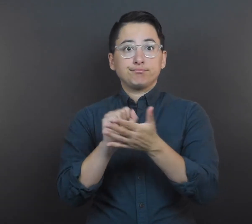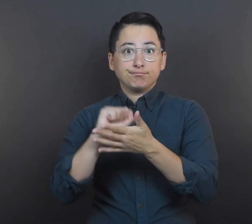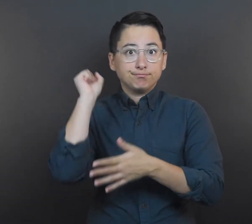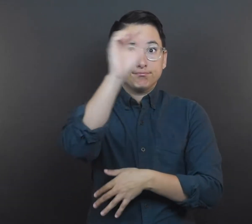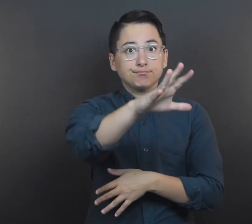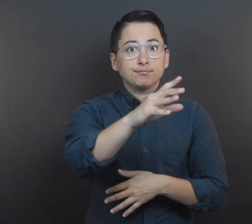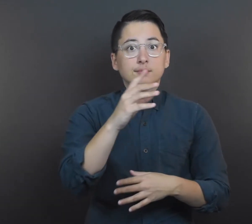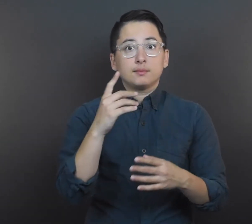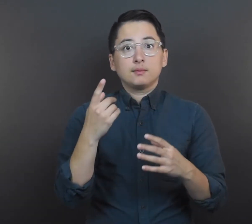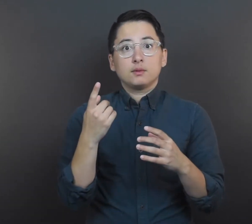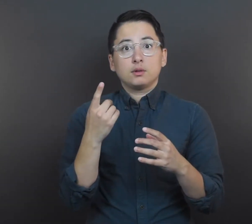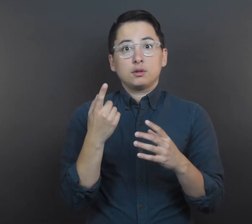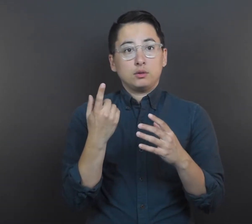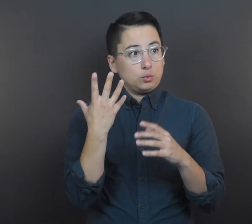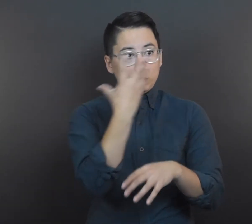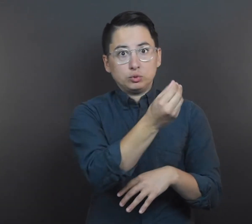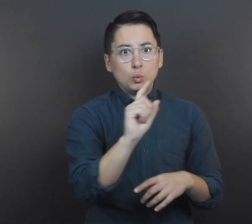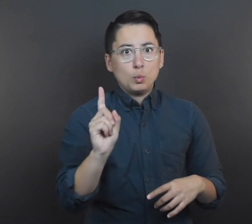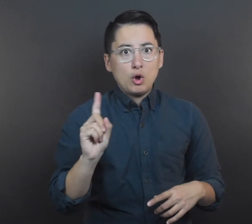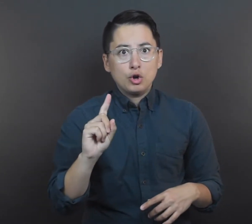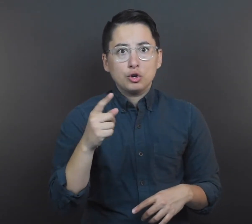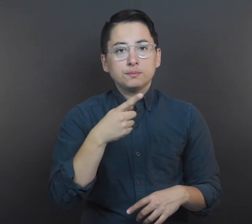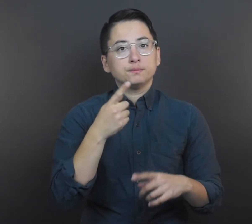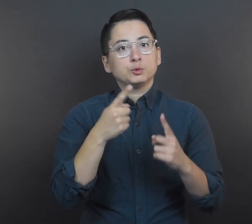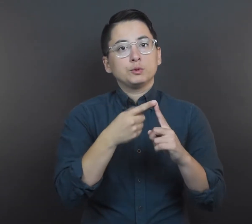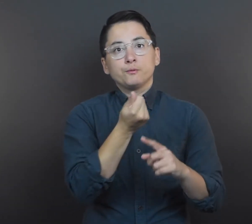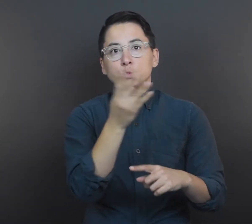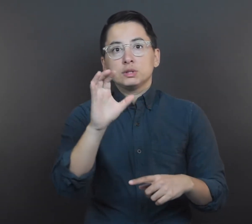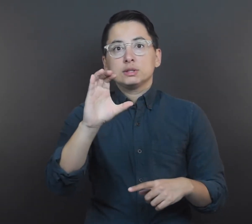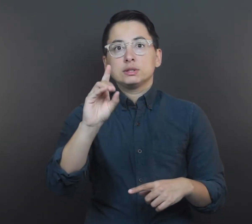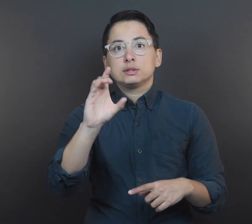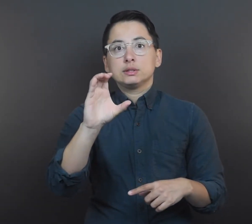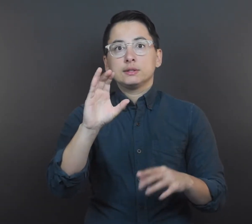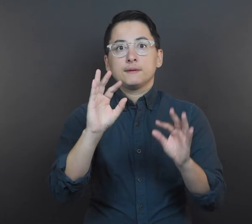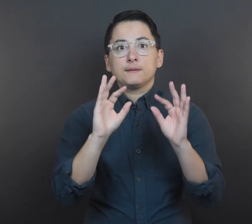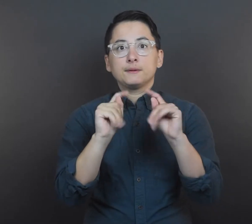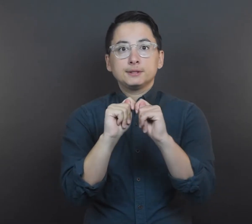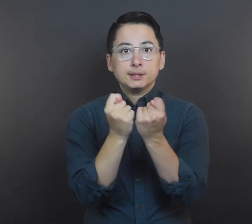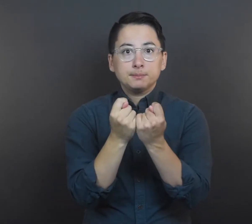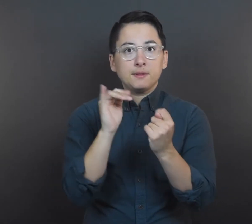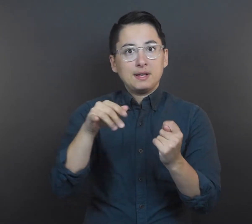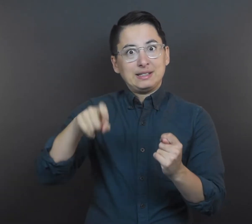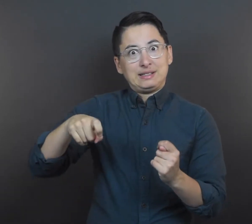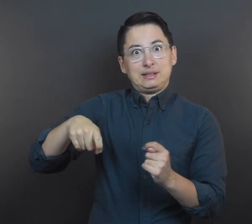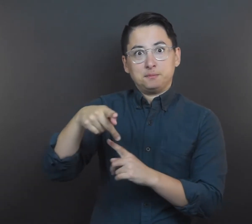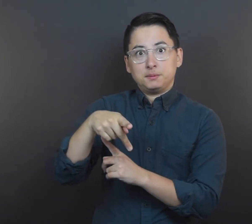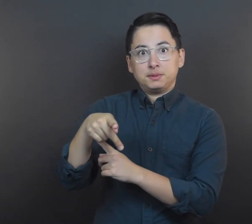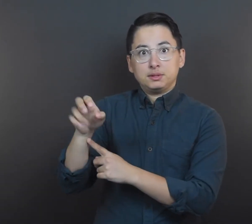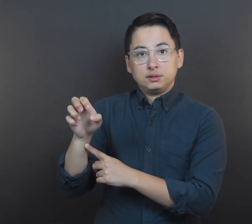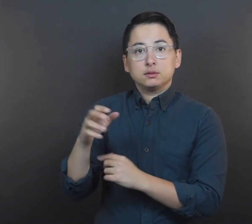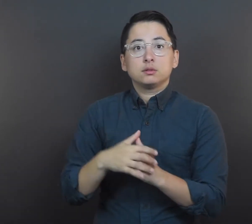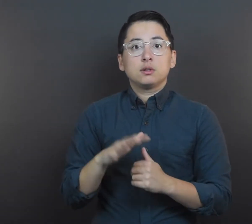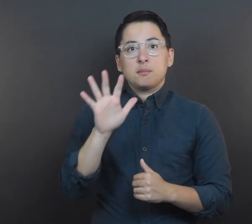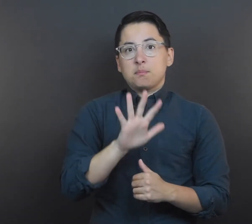The first shipments went to other CDC teams that needed PPE.